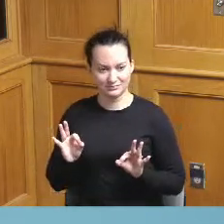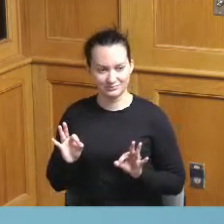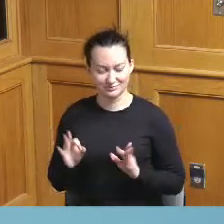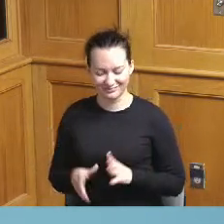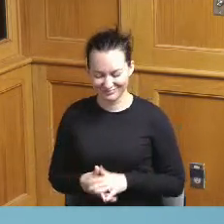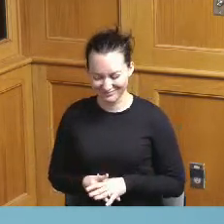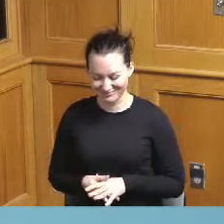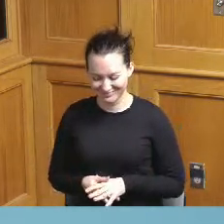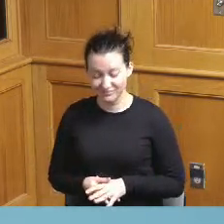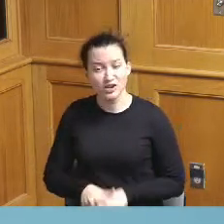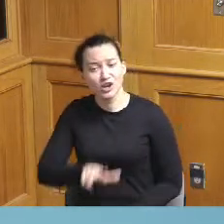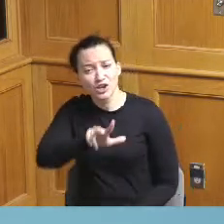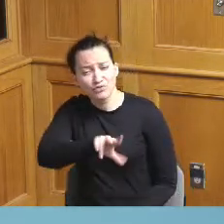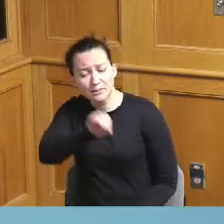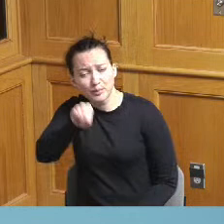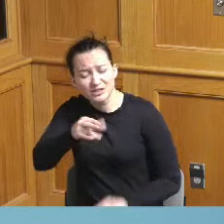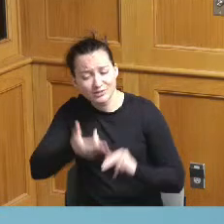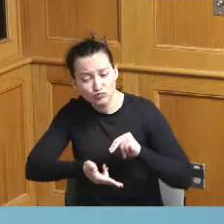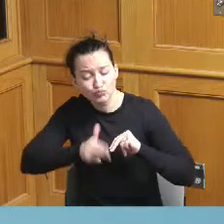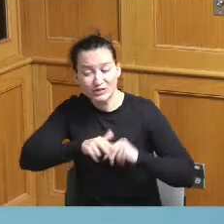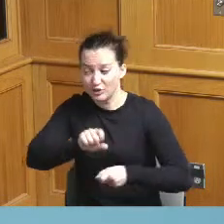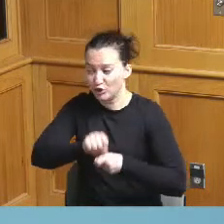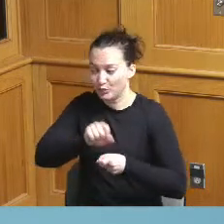providing a three percent raise to our employees and then taking a three percent